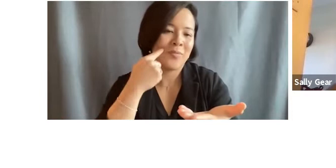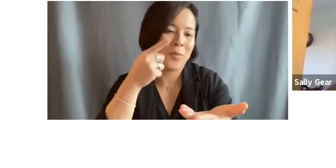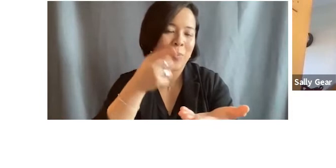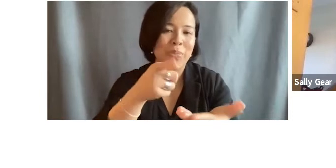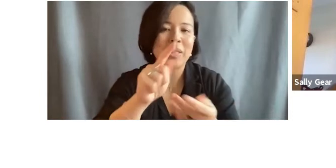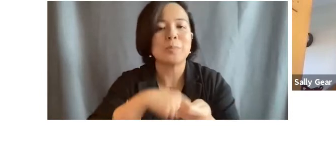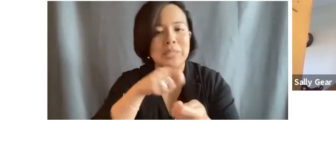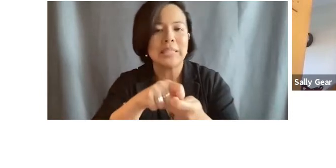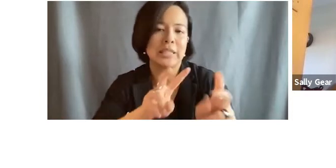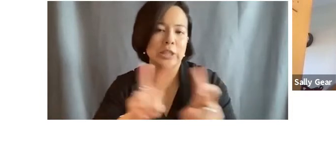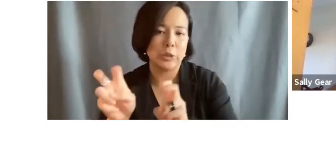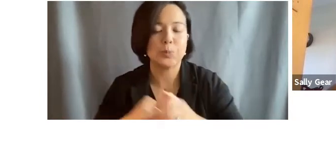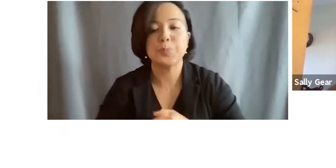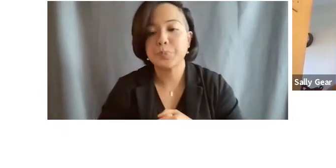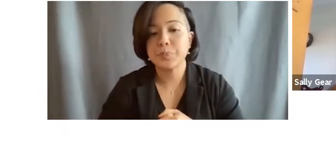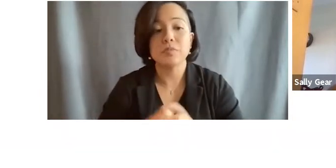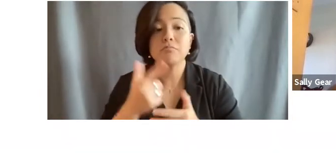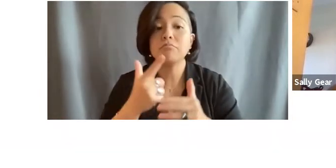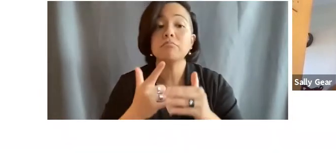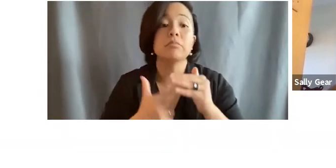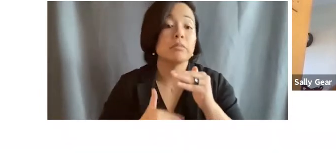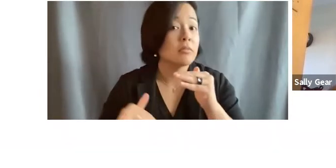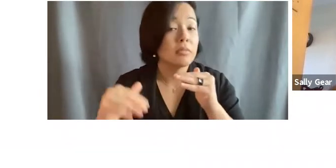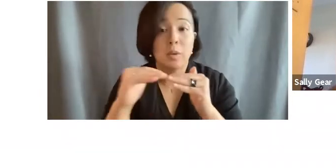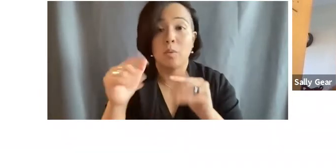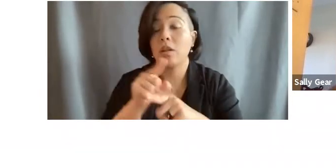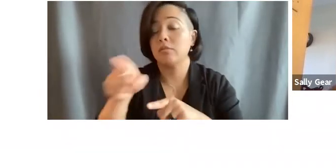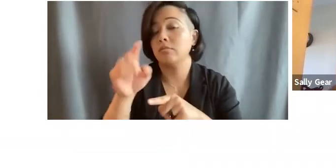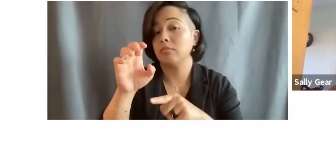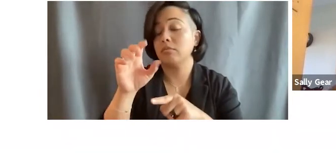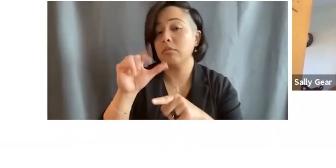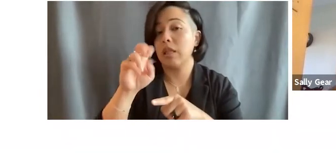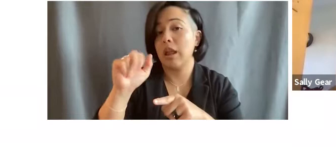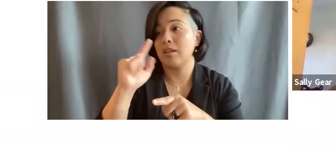equally as Liana is said on the global partnership, for education and education. Can't wait